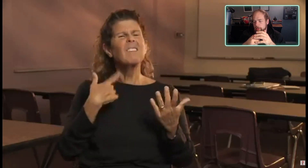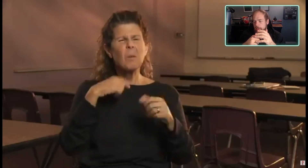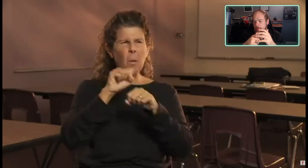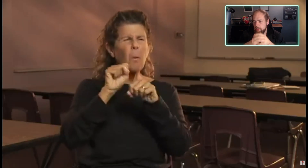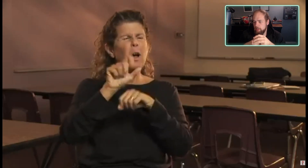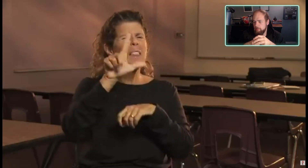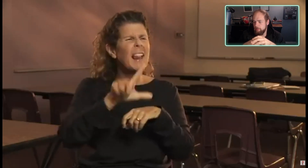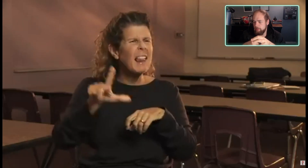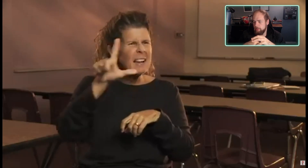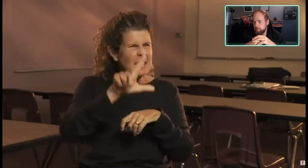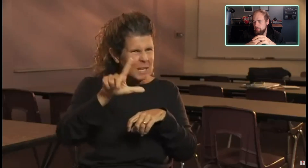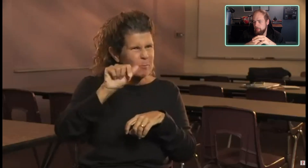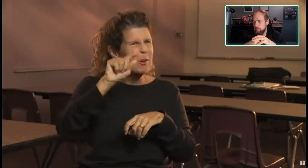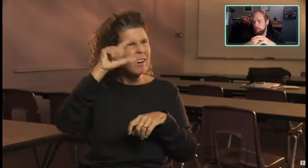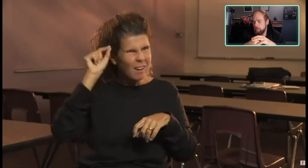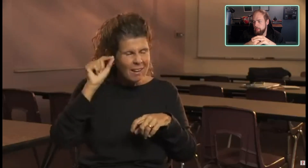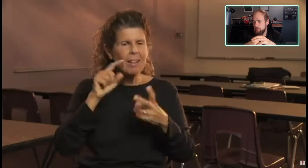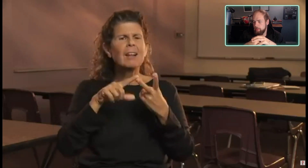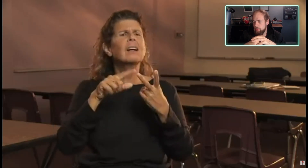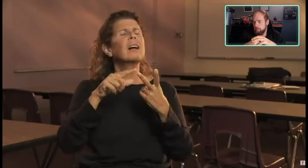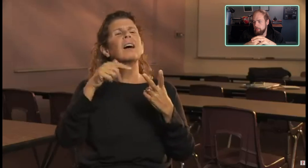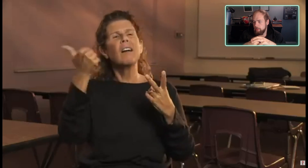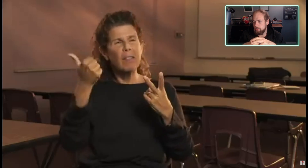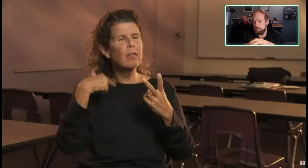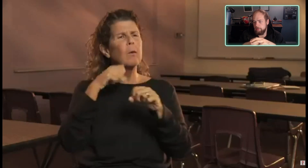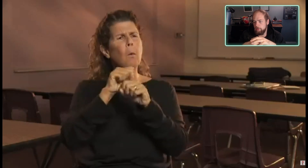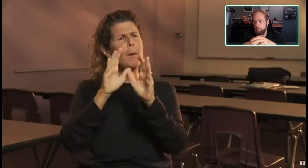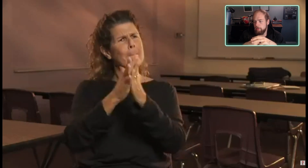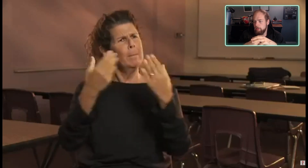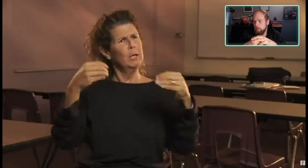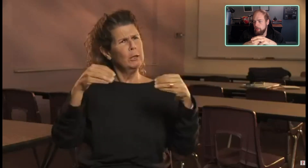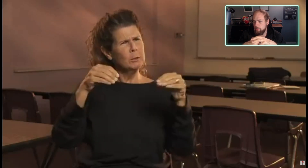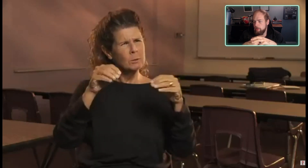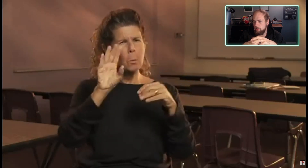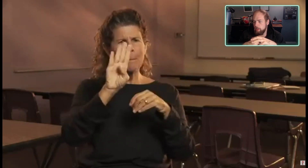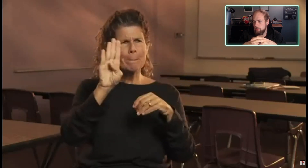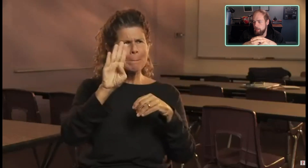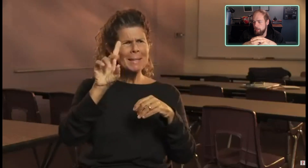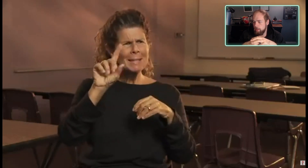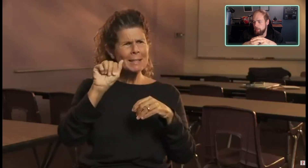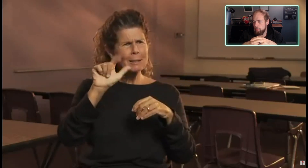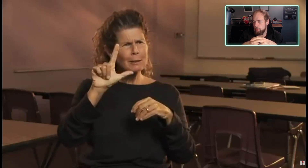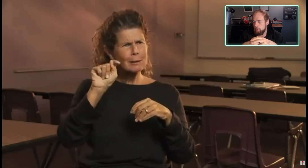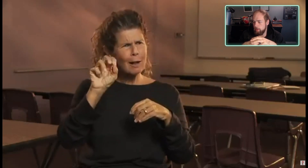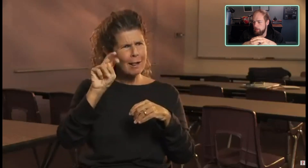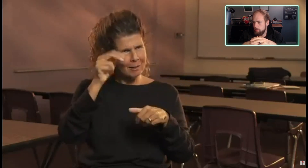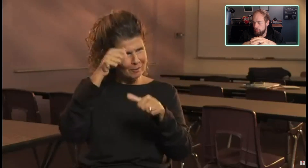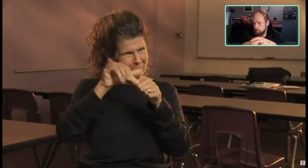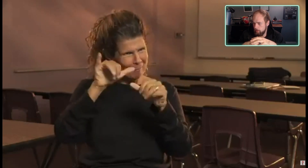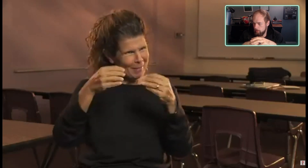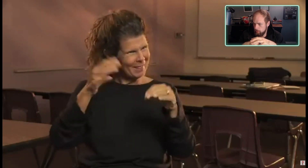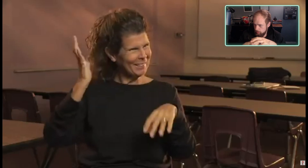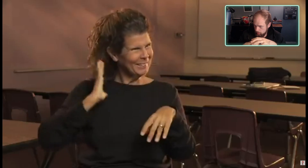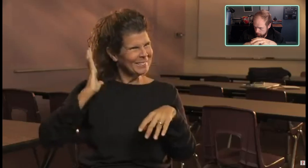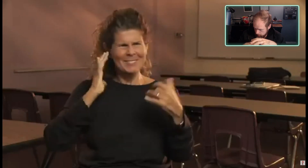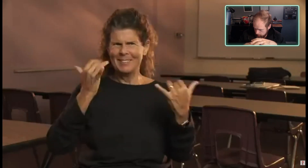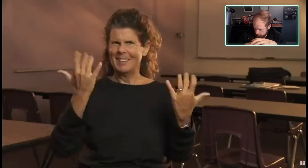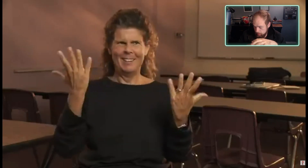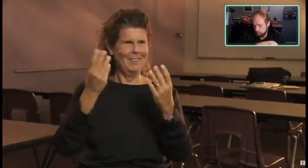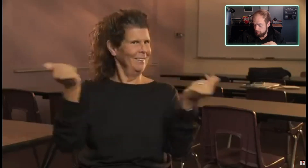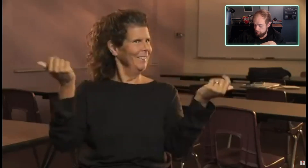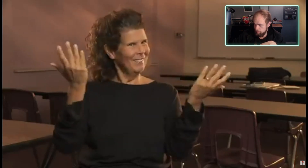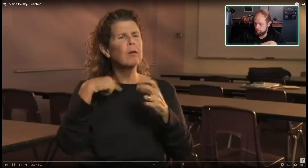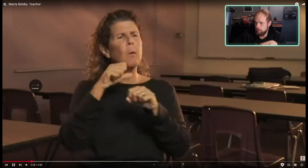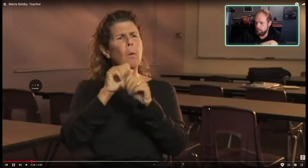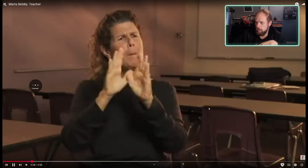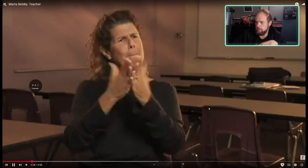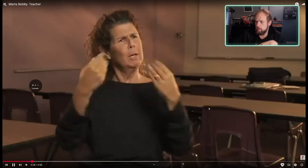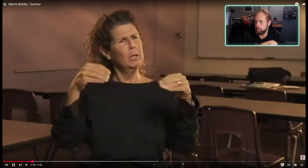money myself so I worked at the library in gadet and I worked in the BK something